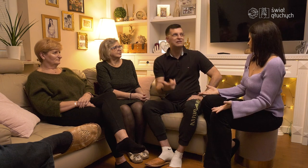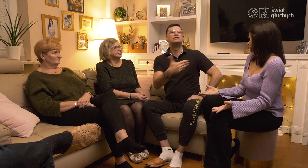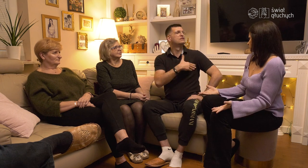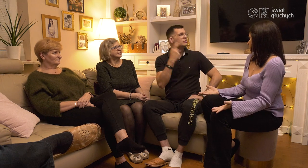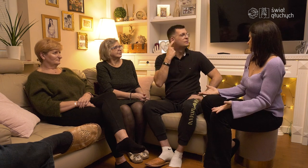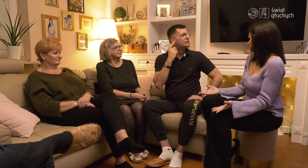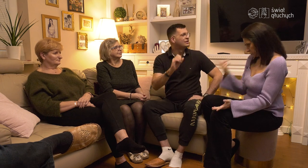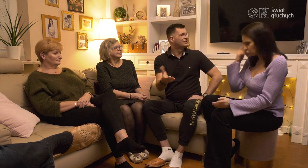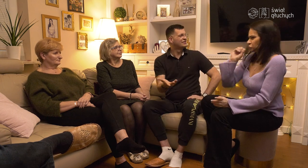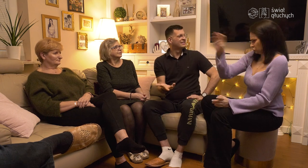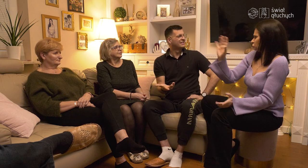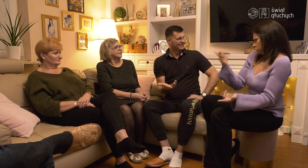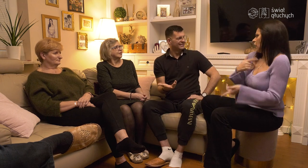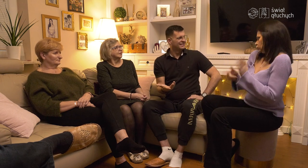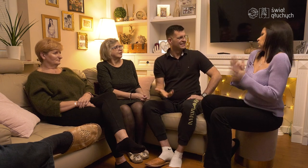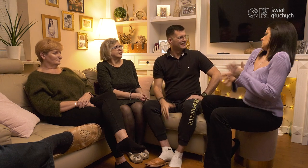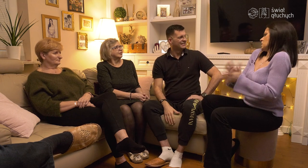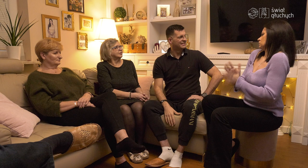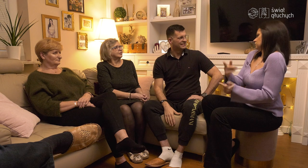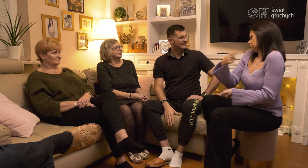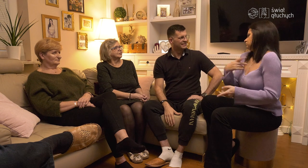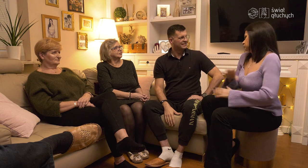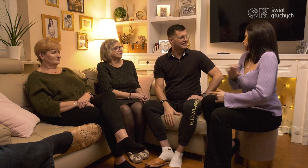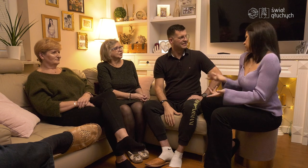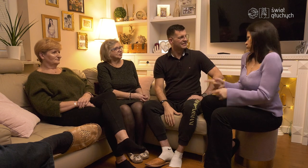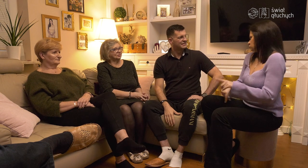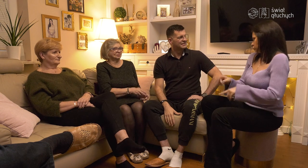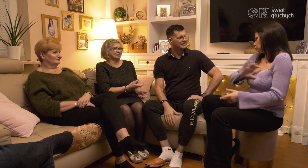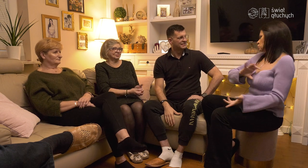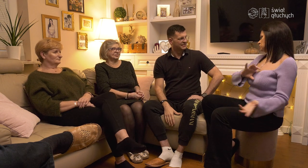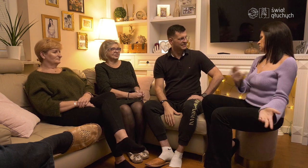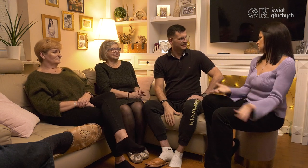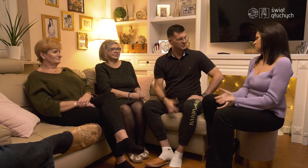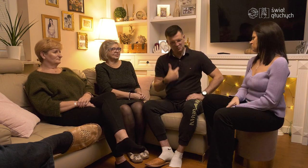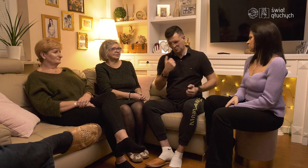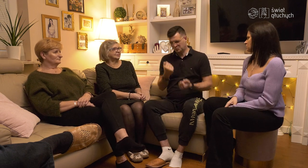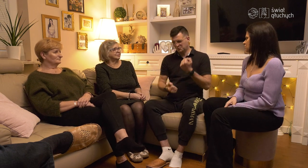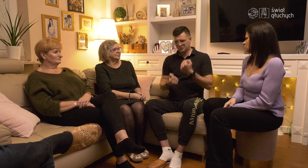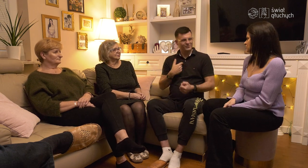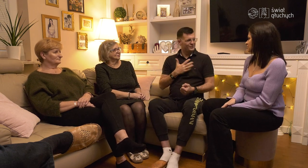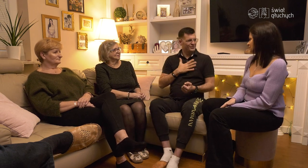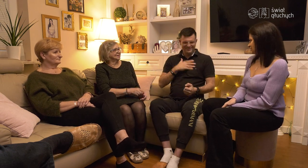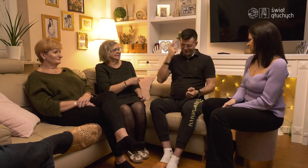[Rafał]: But how? Was he in a hearing school? [Monika]: Yes, she gave them to a hearing school, normally. At home signing, and the child is CODA. [Rafał]: For me it would be difficult.